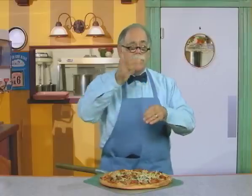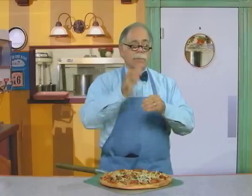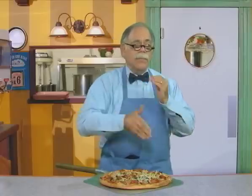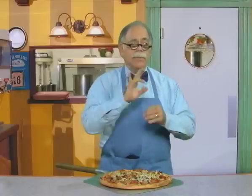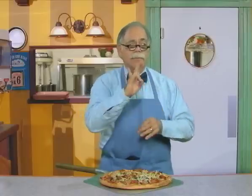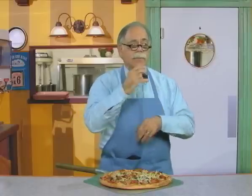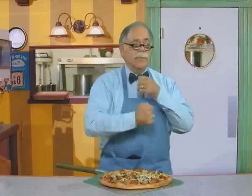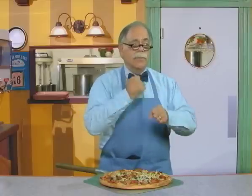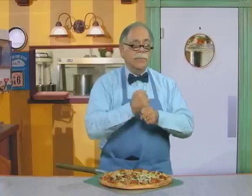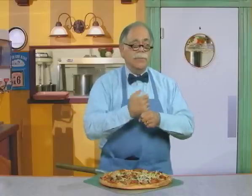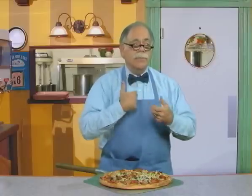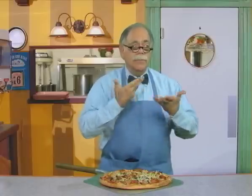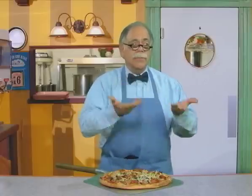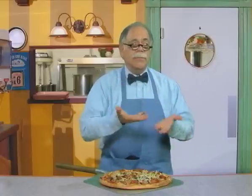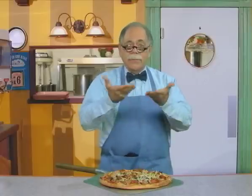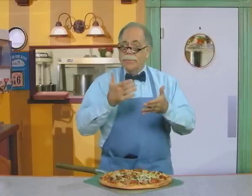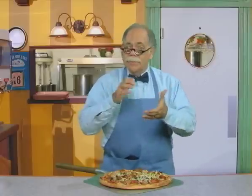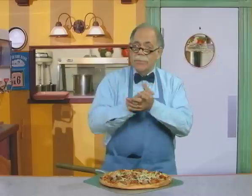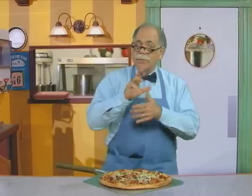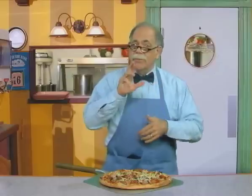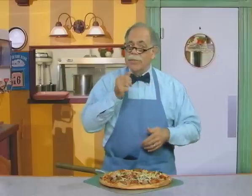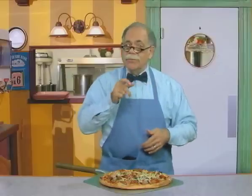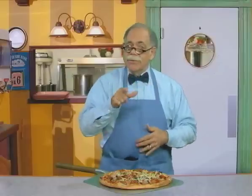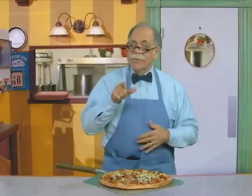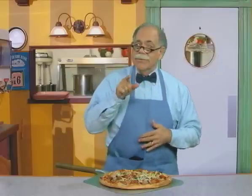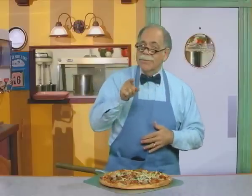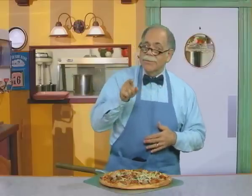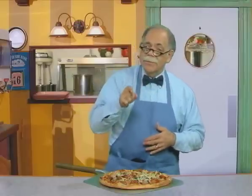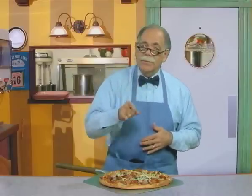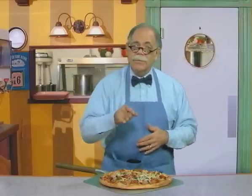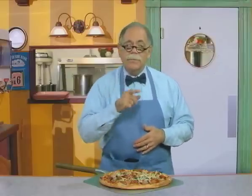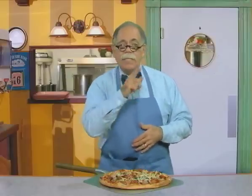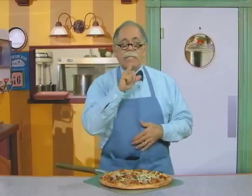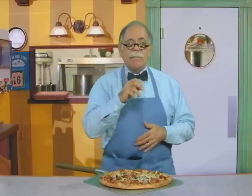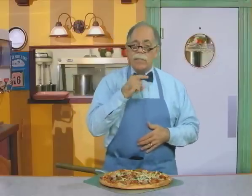"MY SEVEN YEARS OF WORK ARE DONE. I'M READY TO MARRY RACHEL."